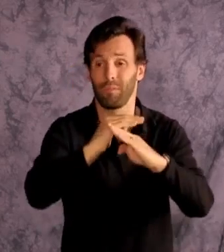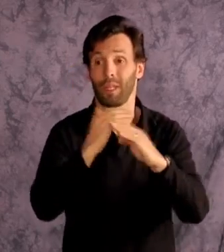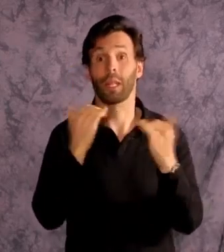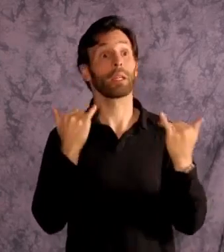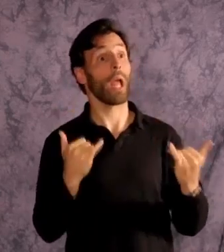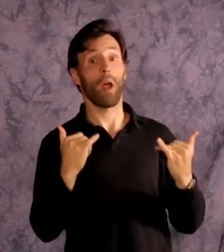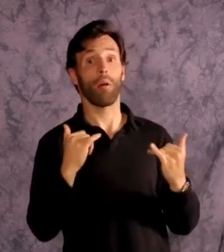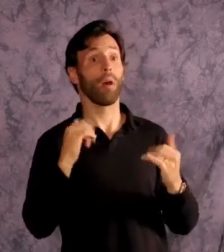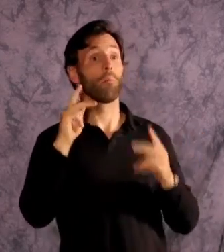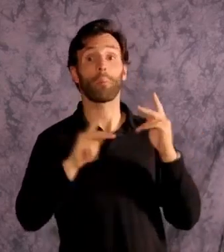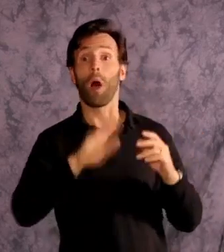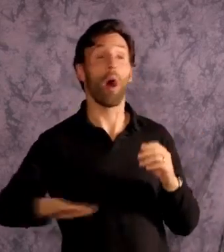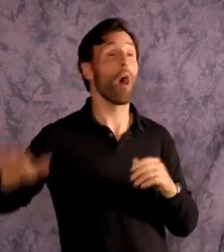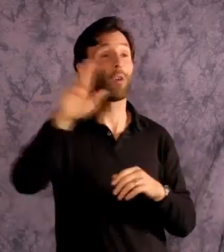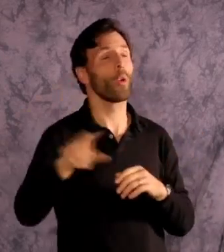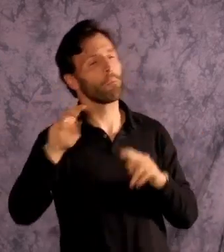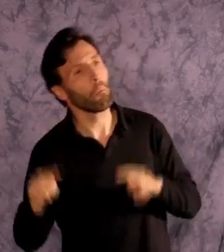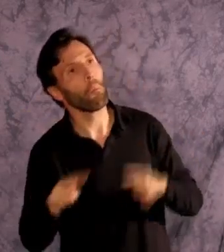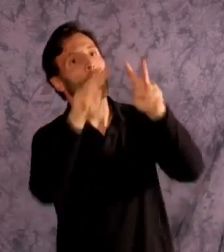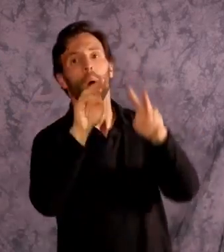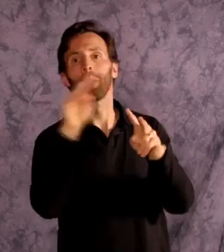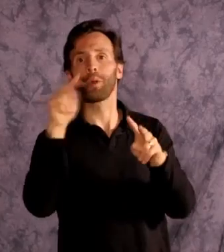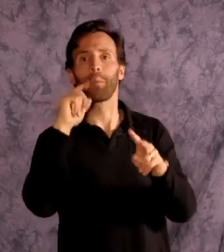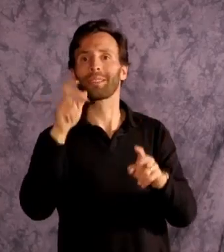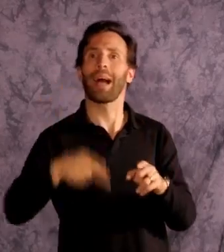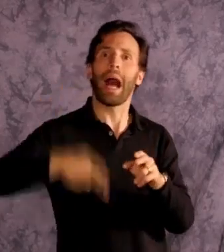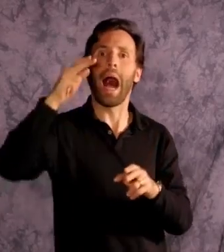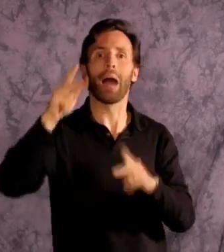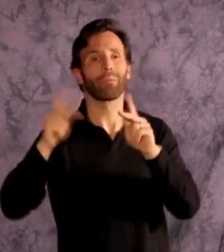The amendment could undercut or eliminate reforms